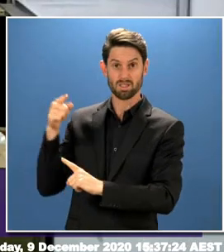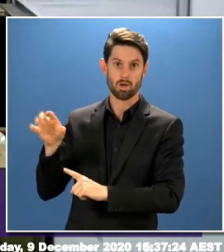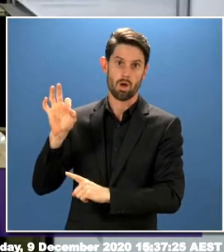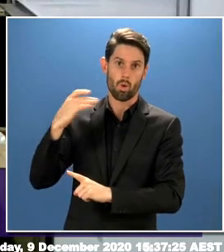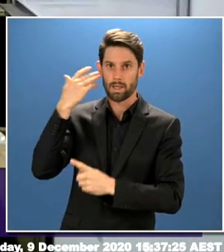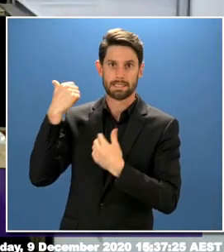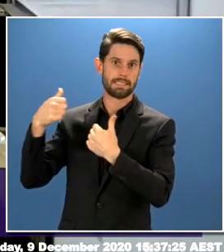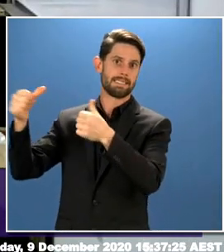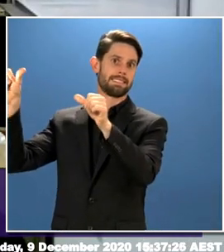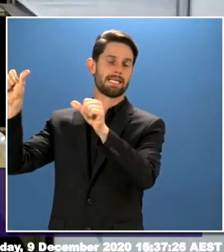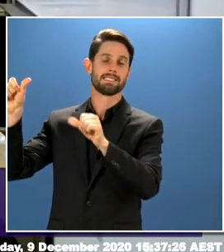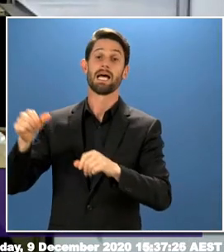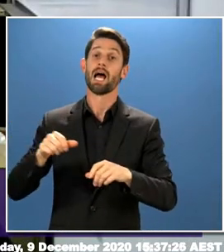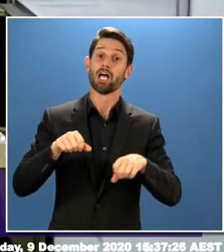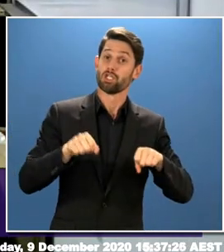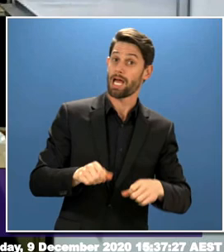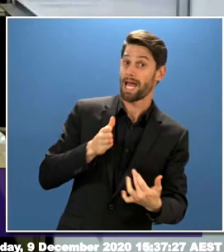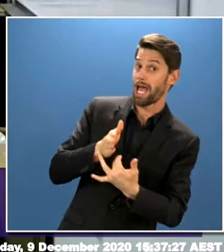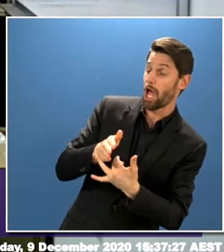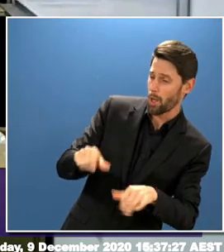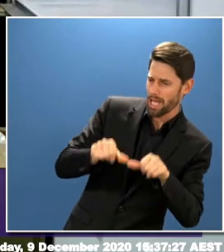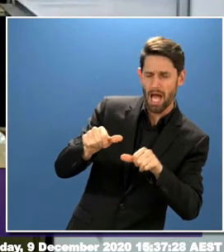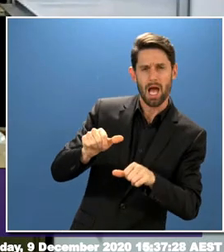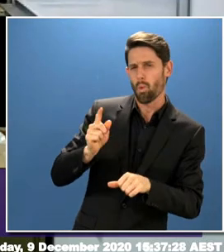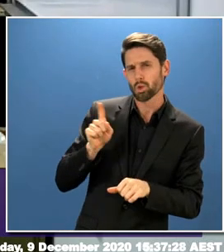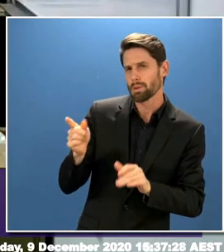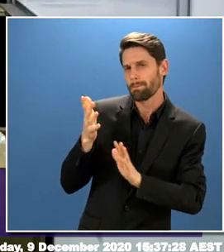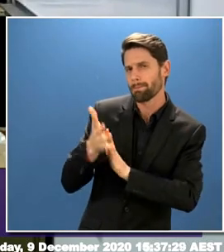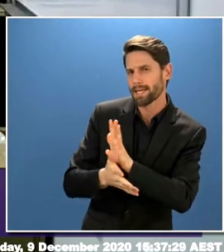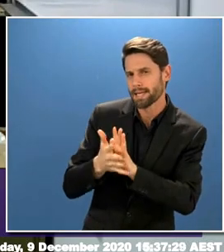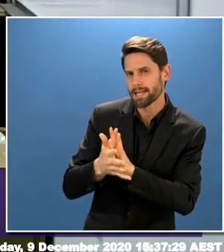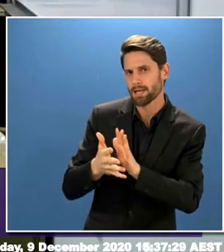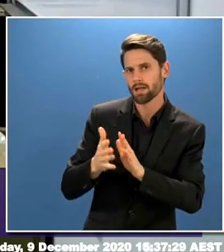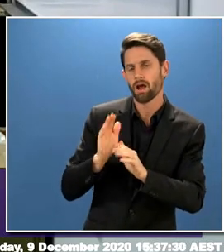May I ask then by what you mean by saying, work capacity assessments